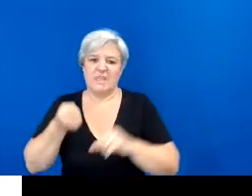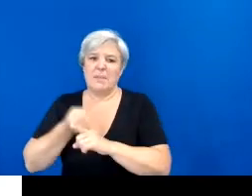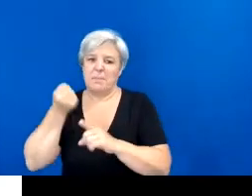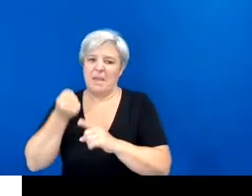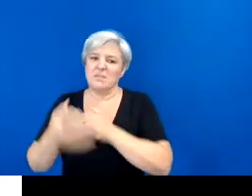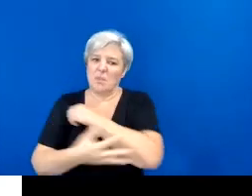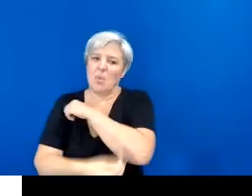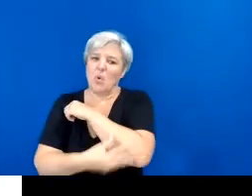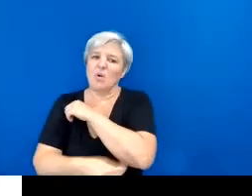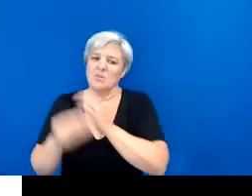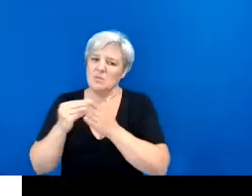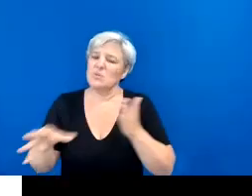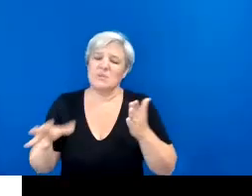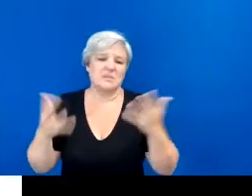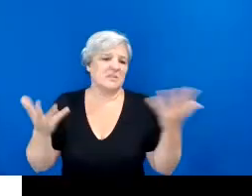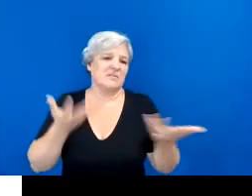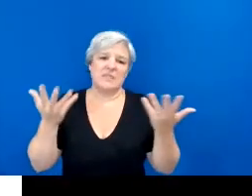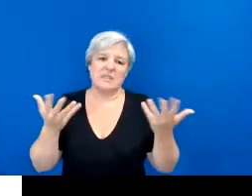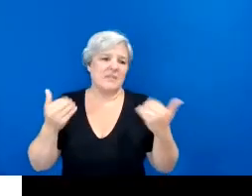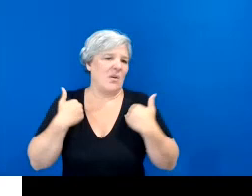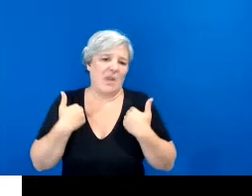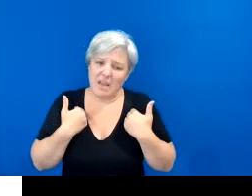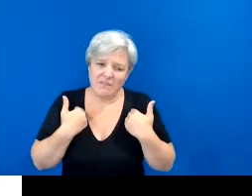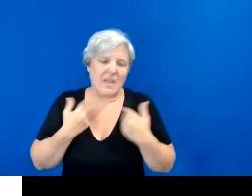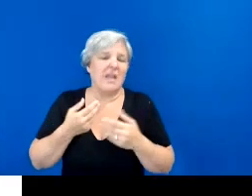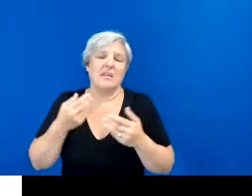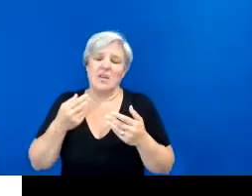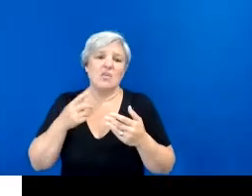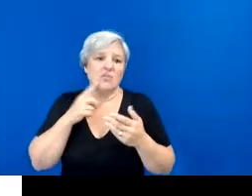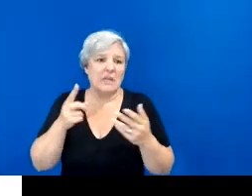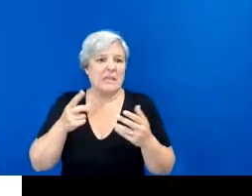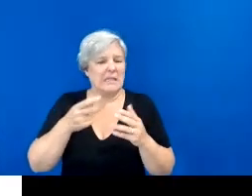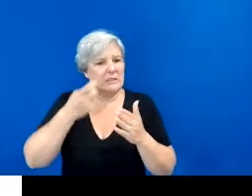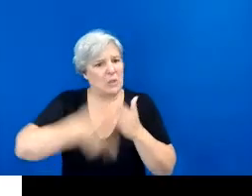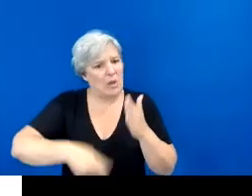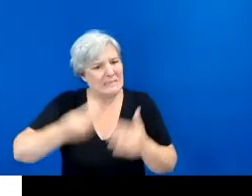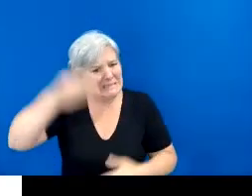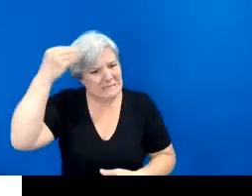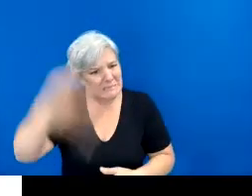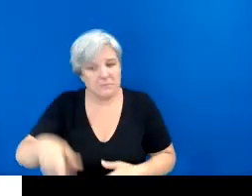the ones that are more highly impacted by high textbook costs.